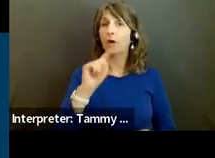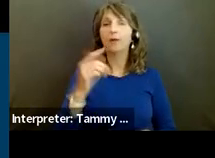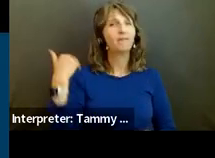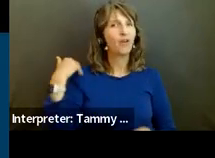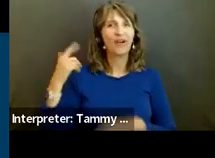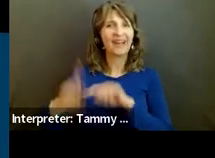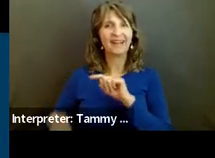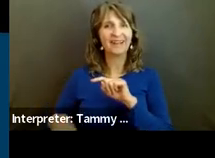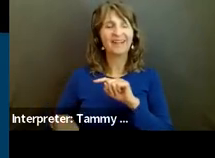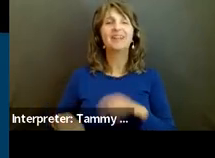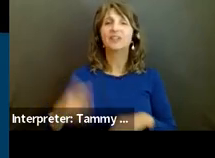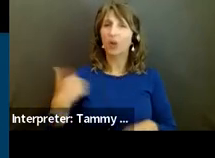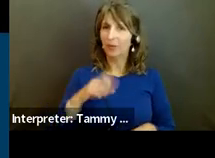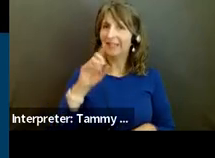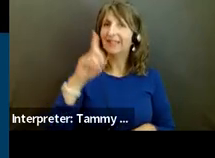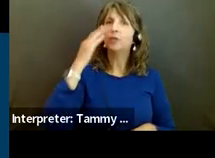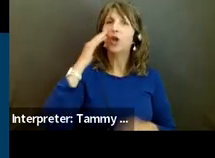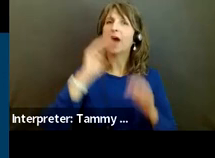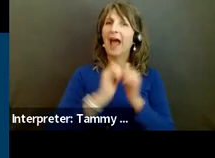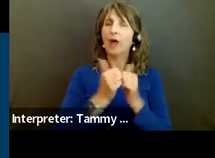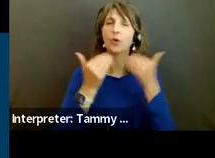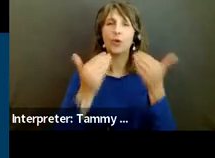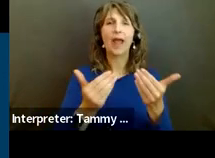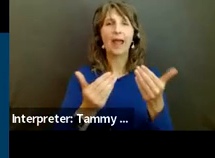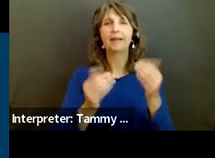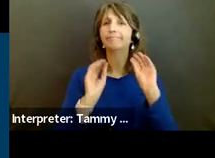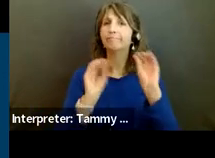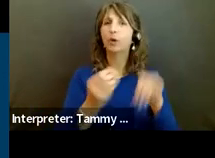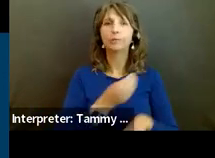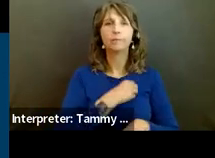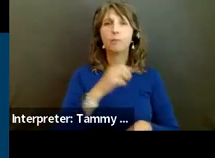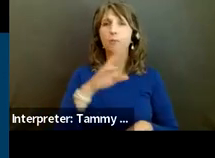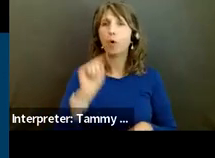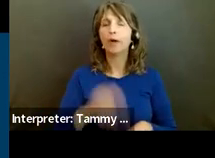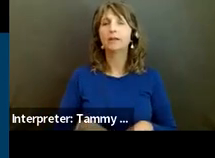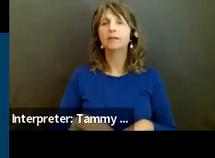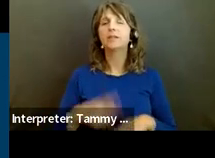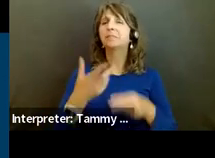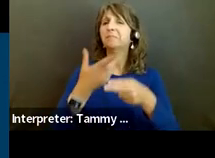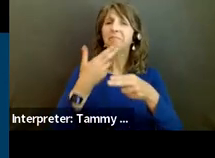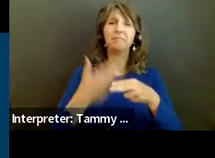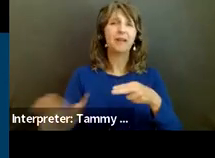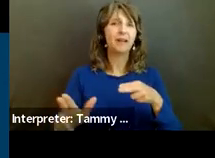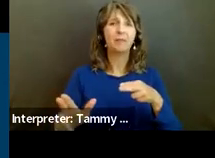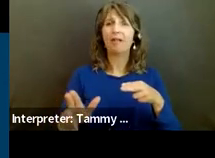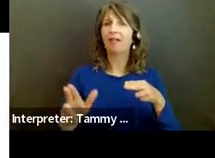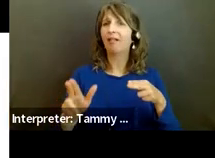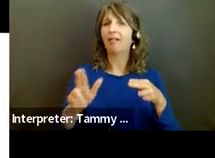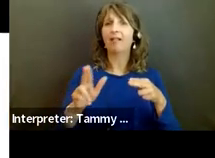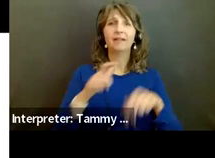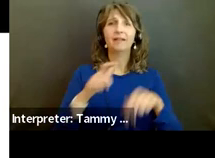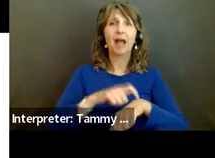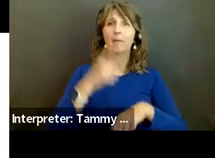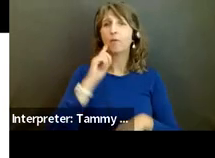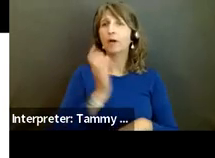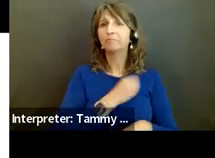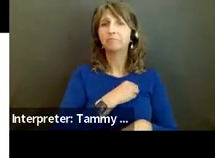We were able to do this without complication and she had a minimal interruption. No inpatient stay and no delay and care.